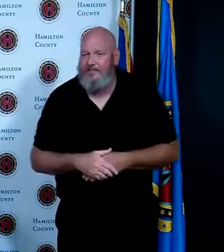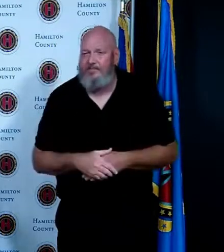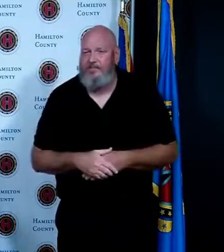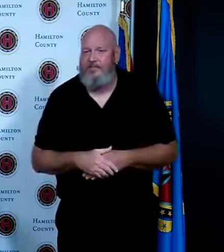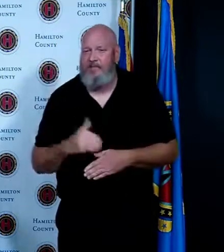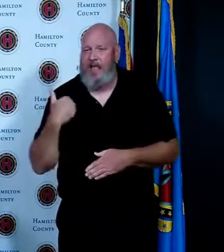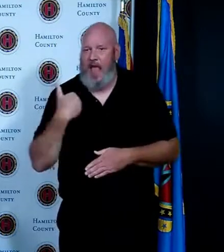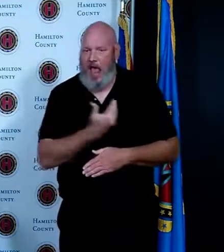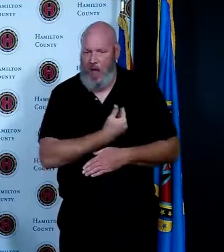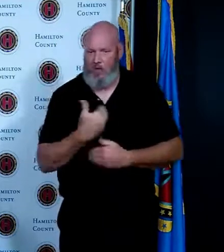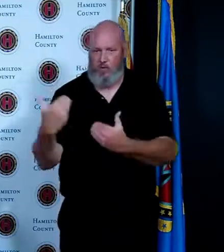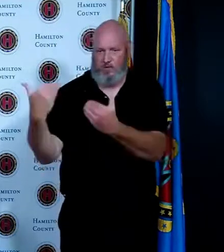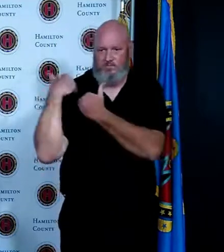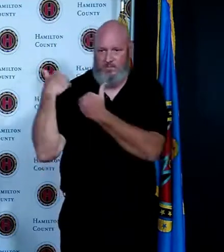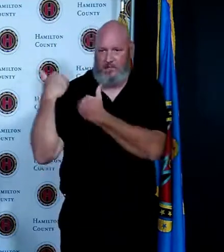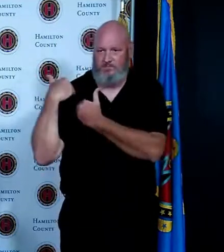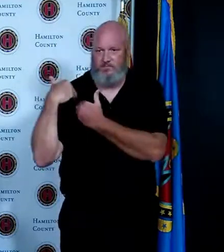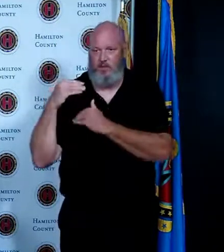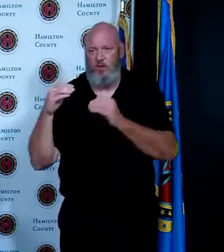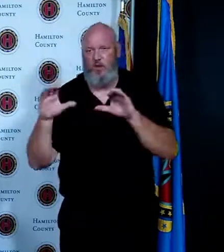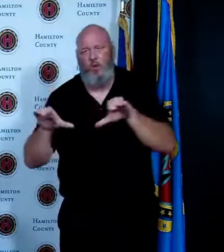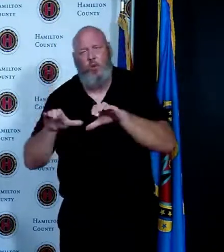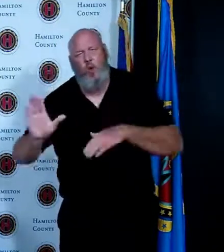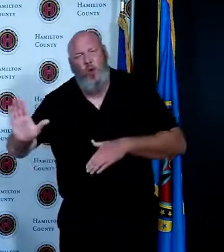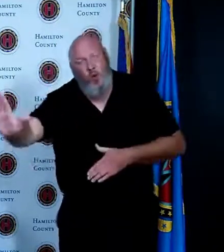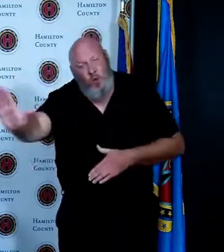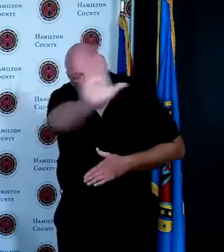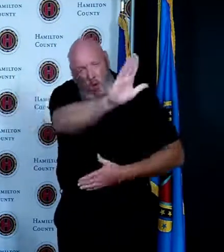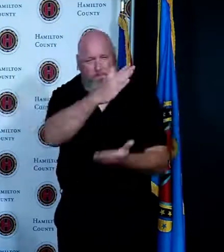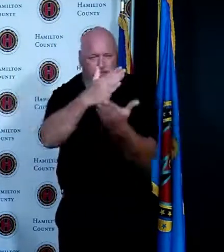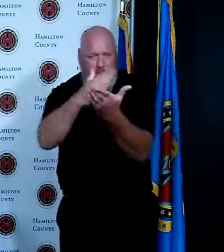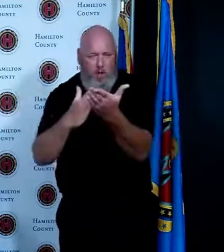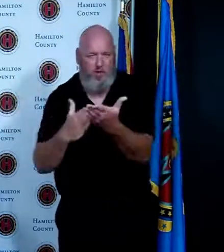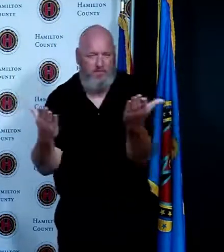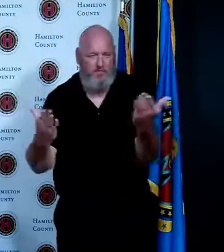make sure we're safe and trying to keep our community open for business so the